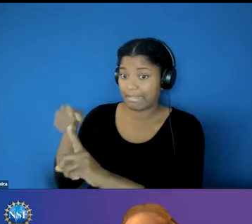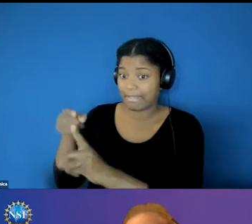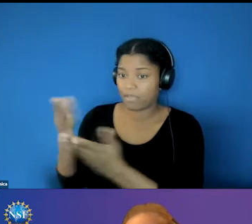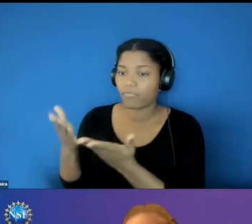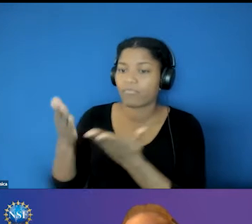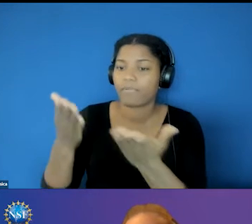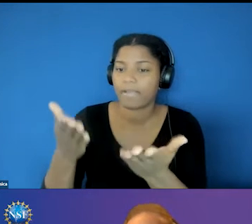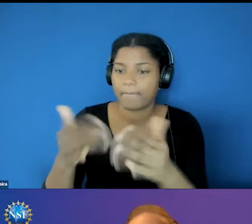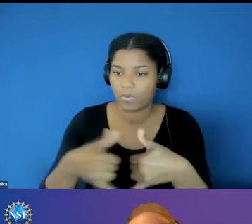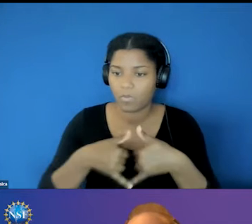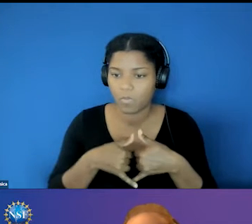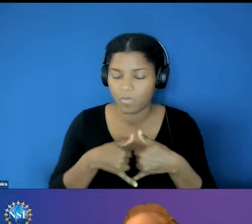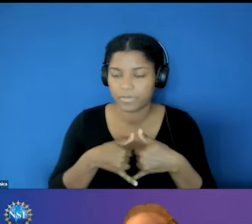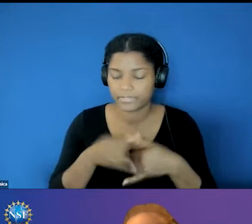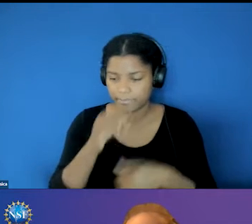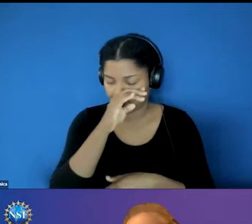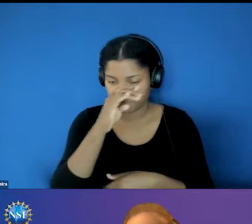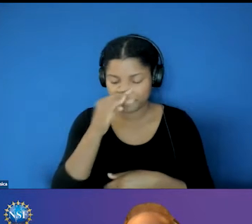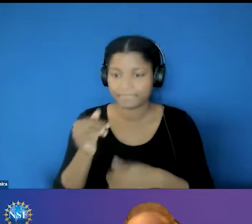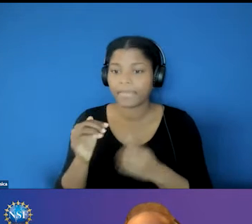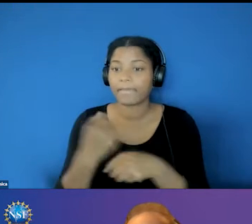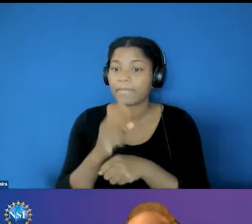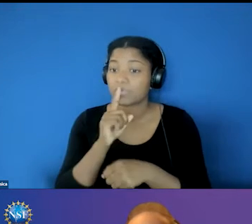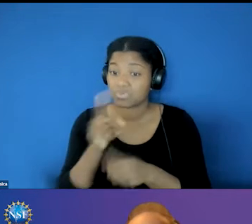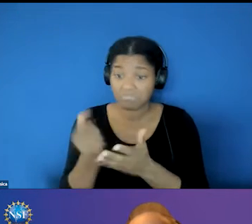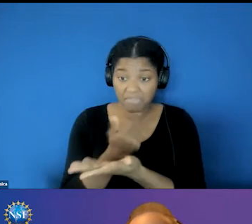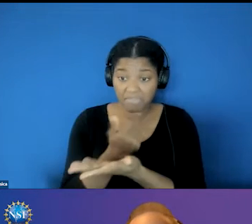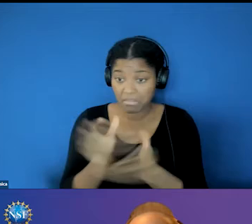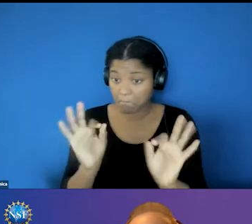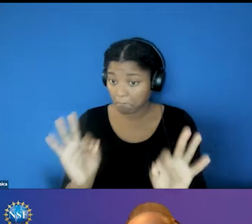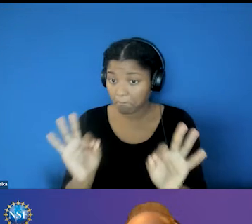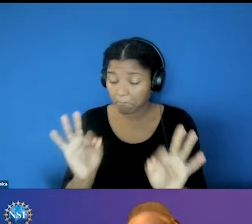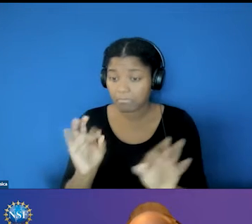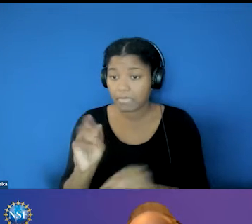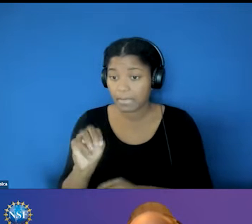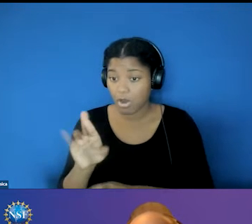with our concurrence to make sure that everything is okay as an MRI award.